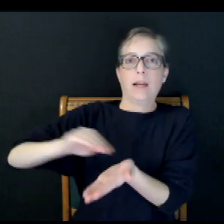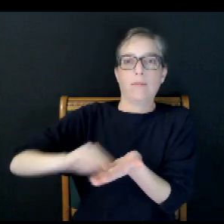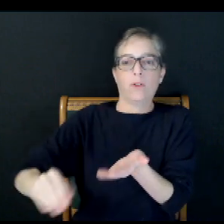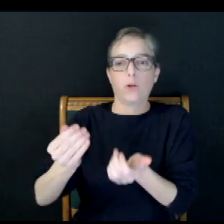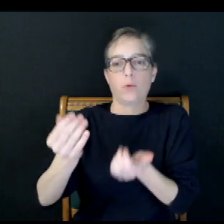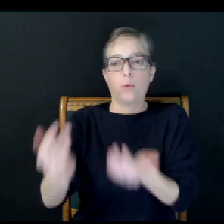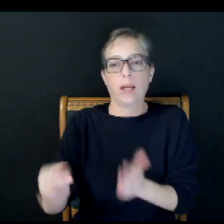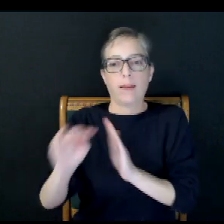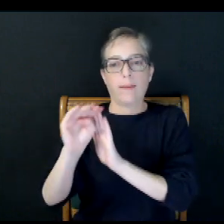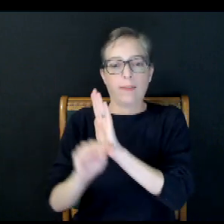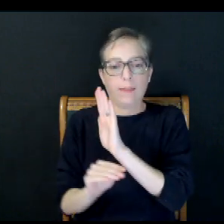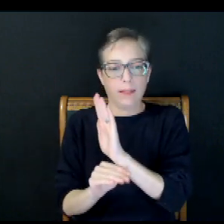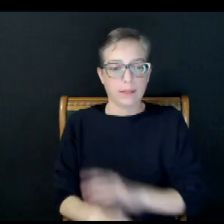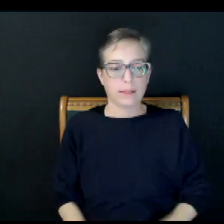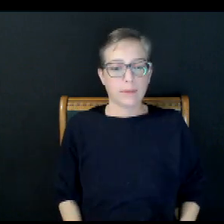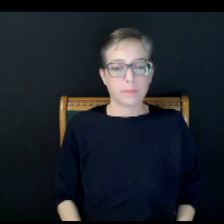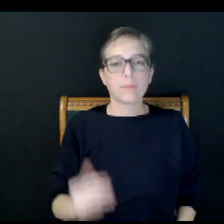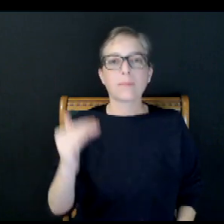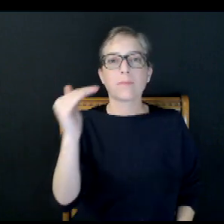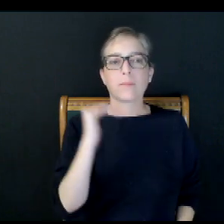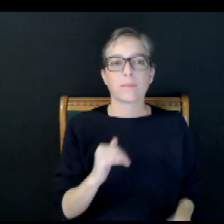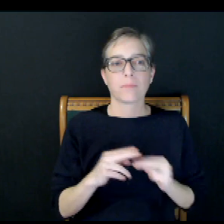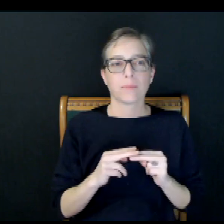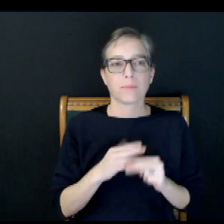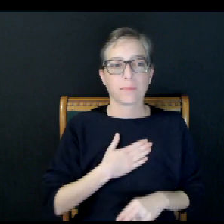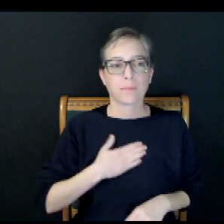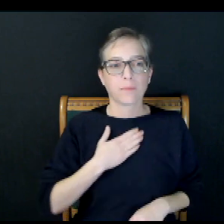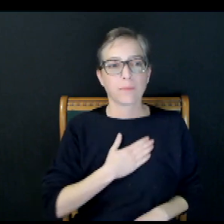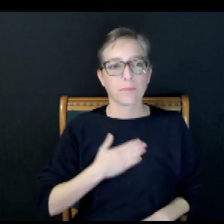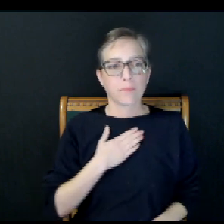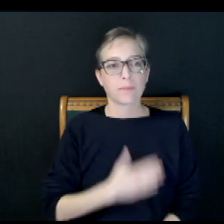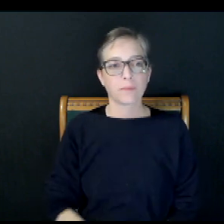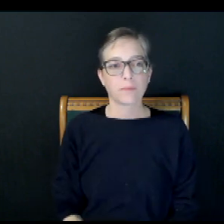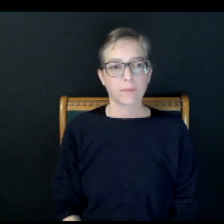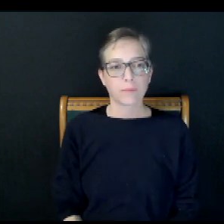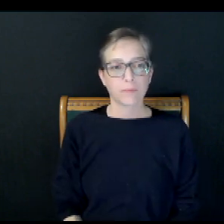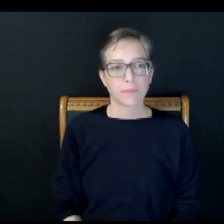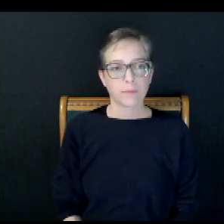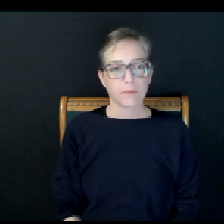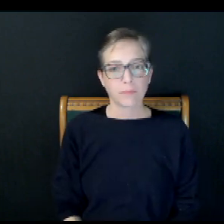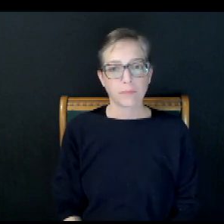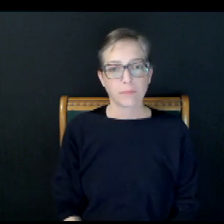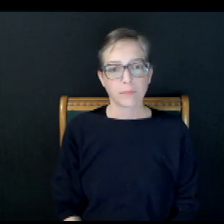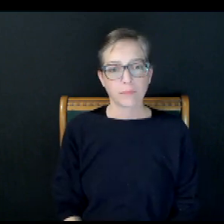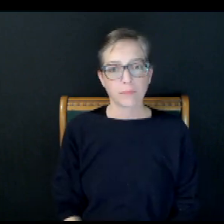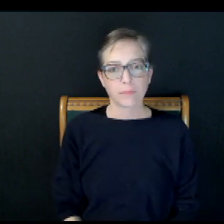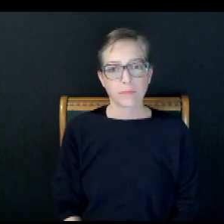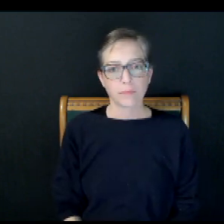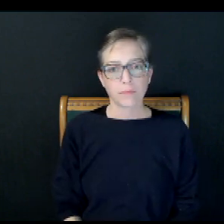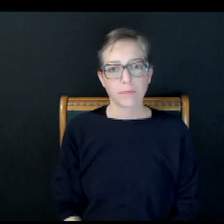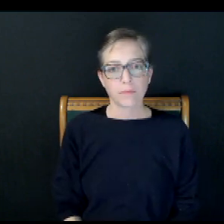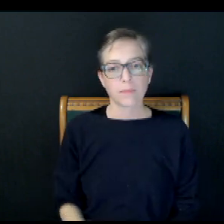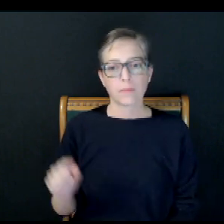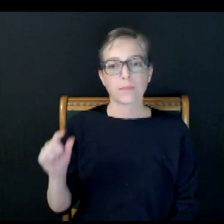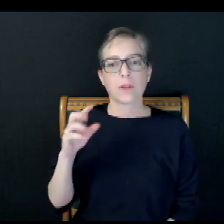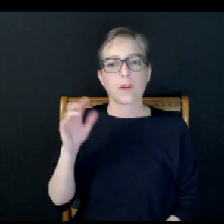Next slide please. At the start of this project,